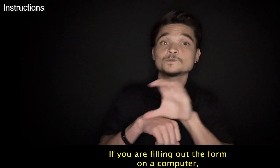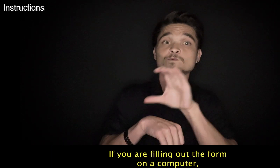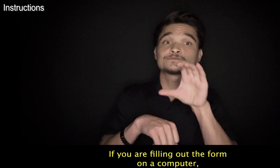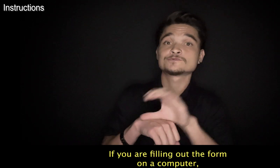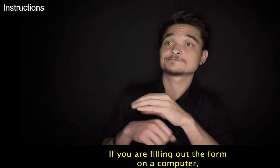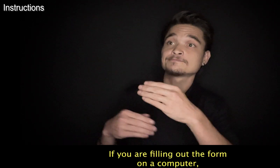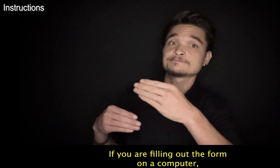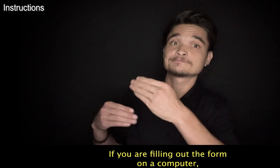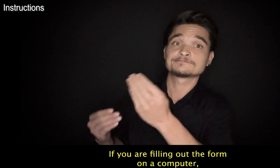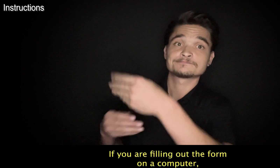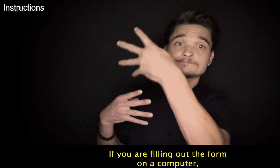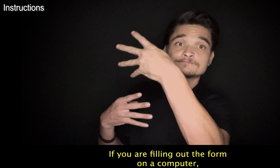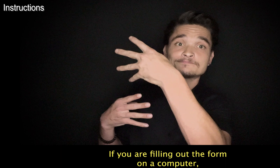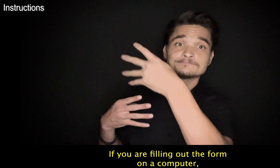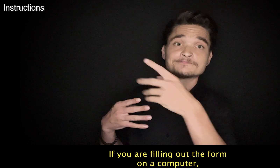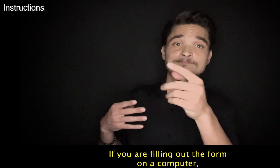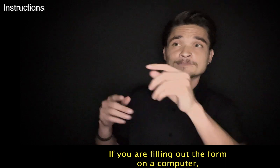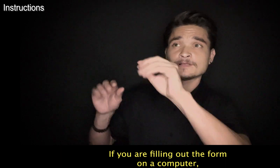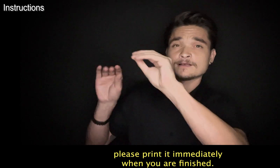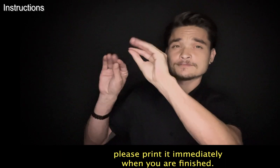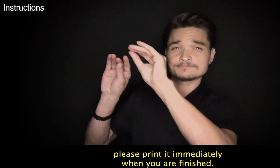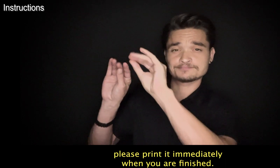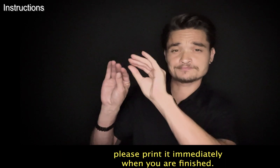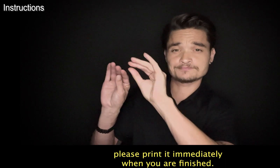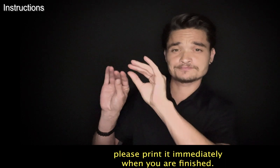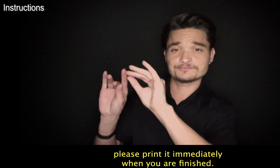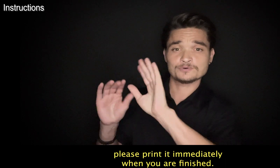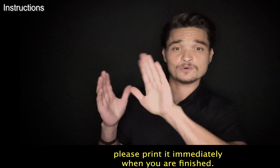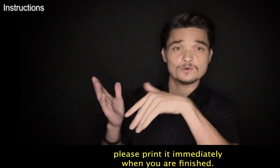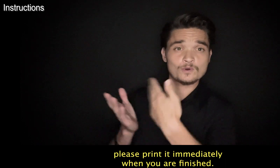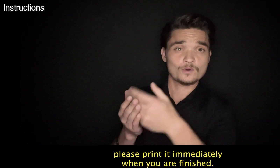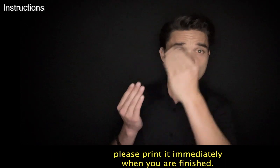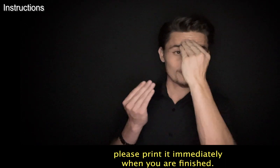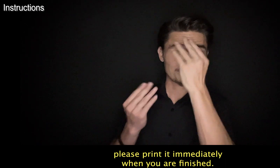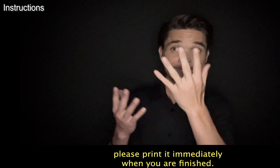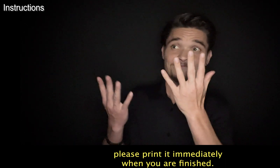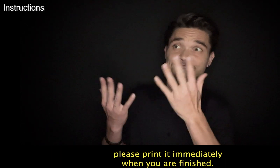If you are filling out the form on a computer, please print it immediately when you are finished.